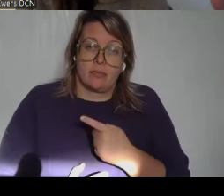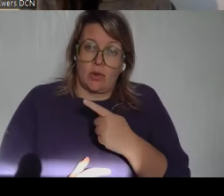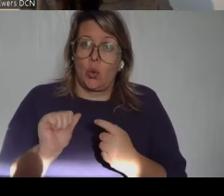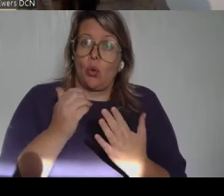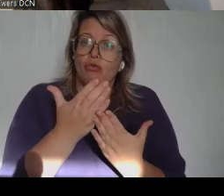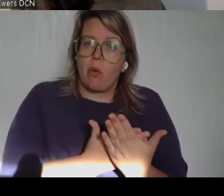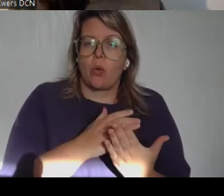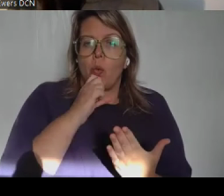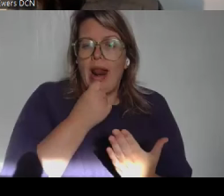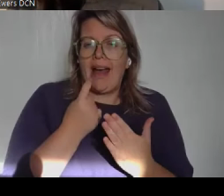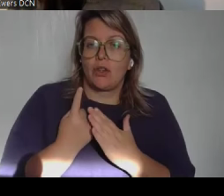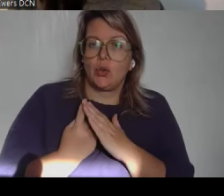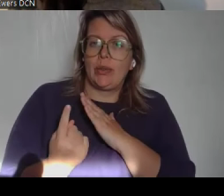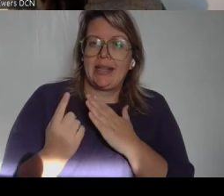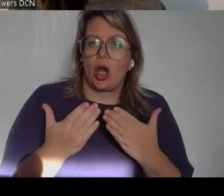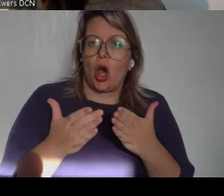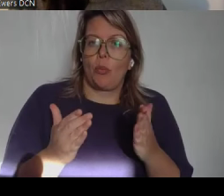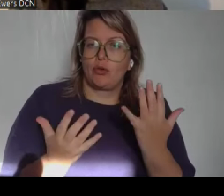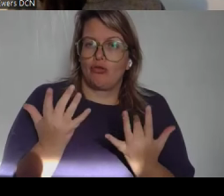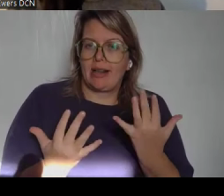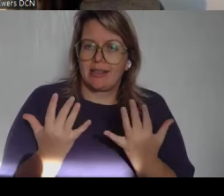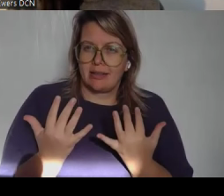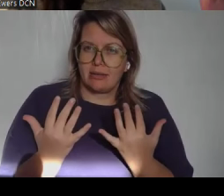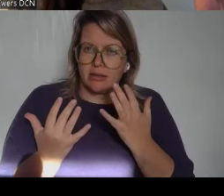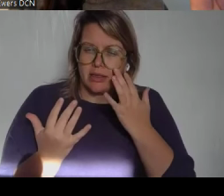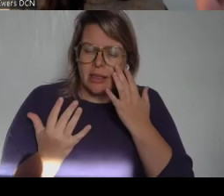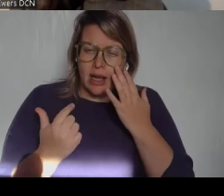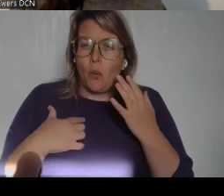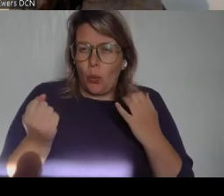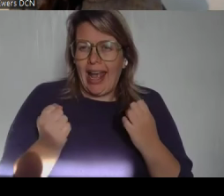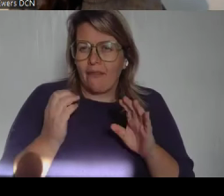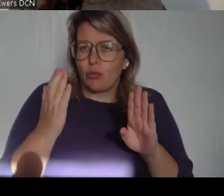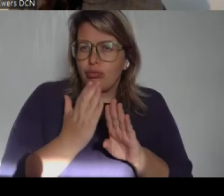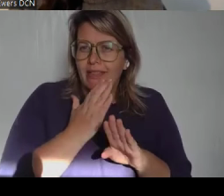Because of the mailing privacy policy that Apple have created,